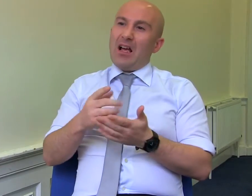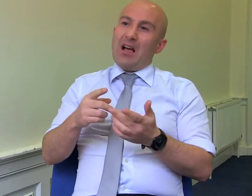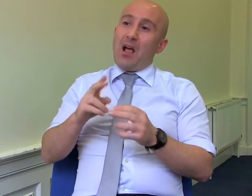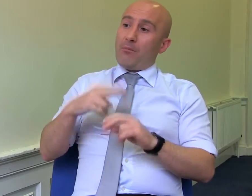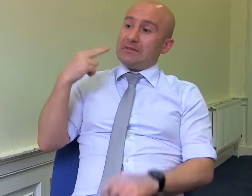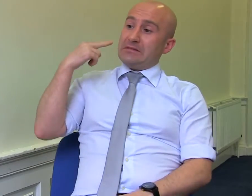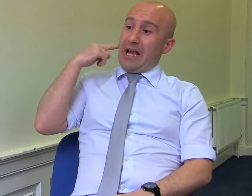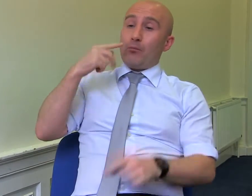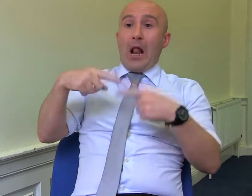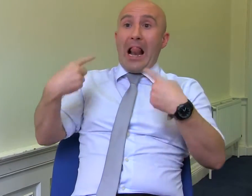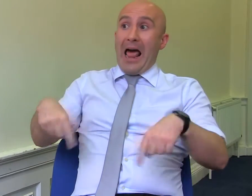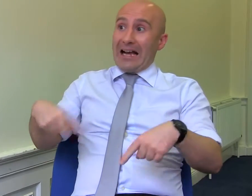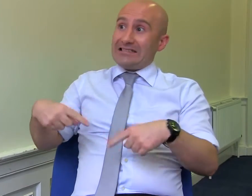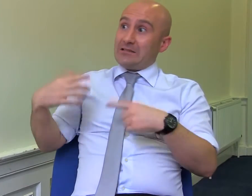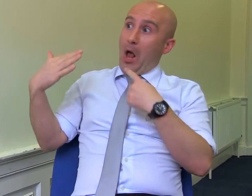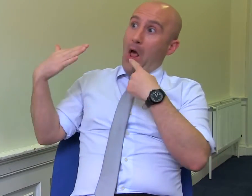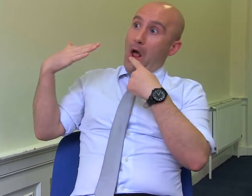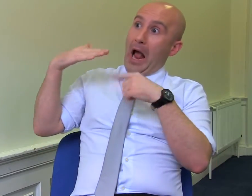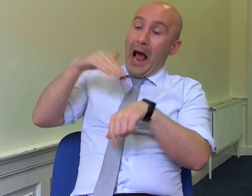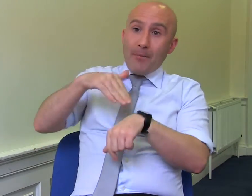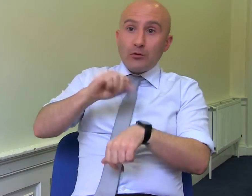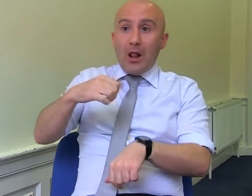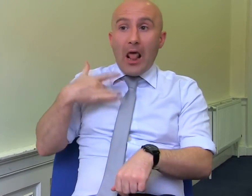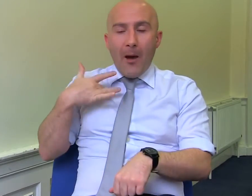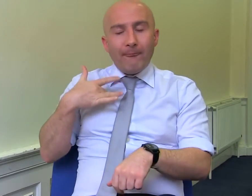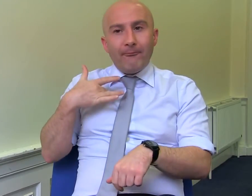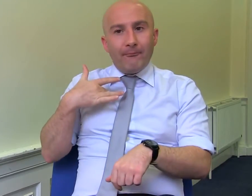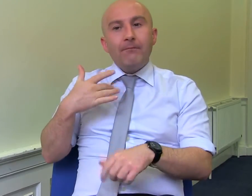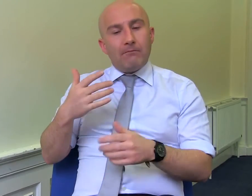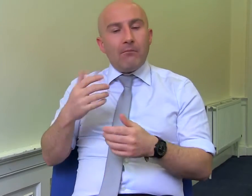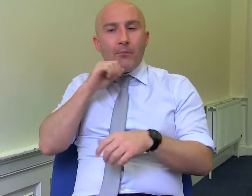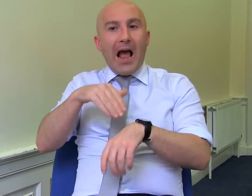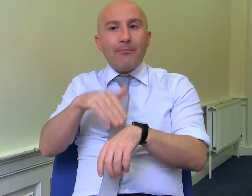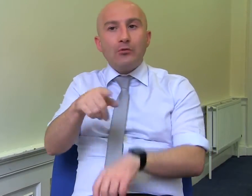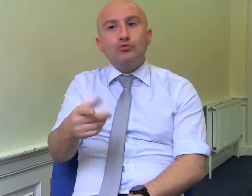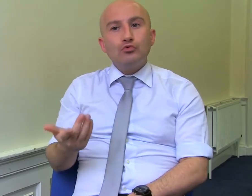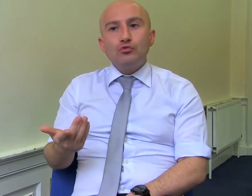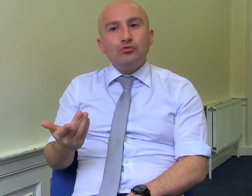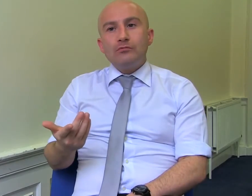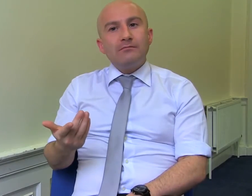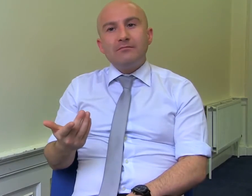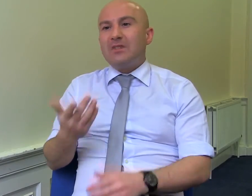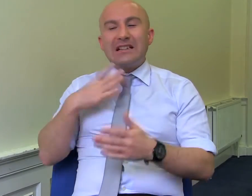if you let it impact on your life then it will.